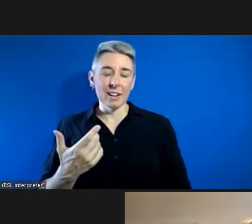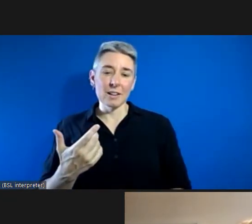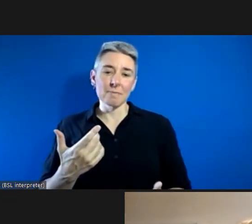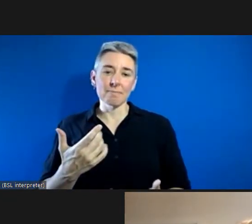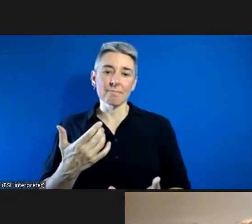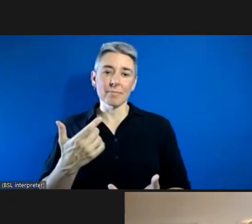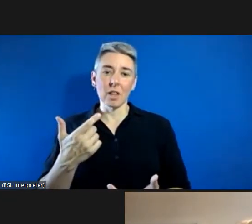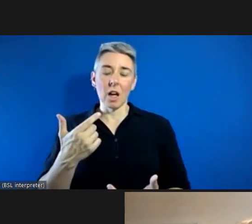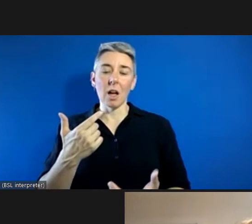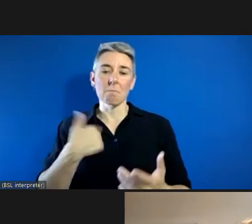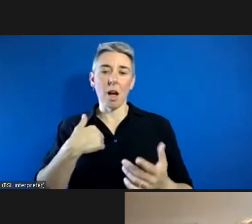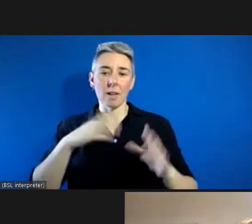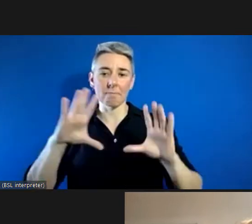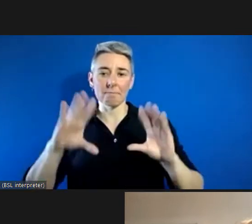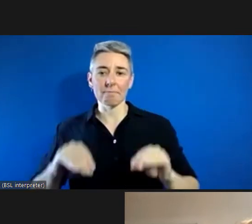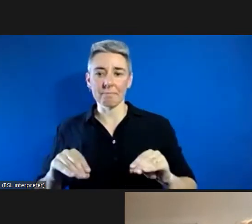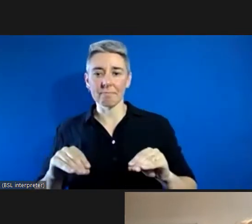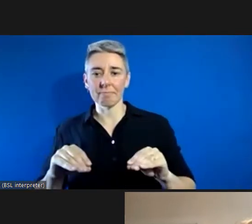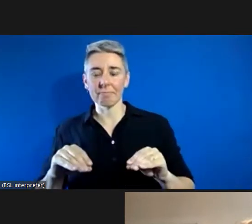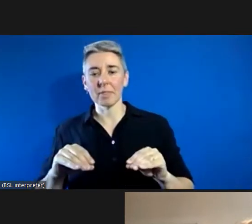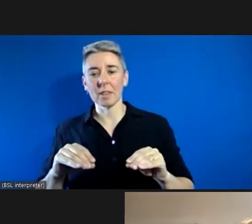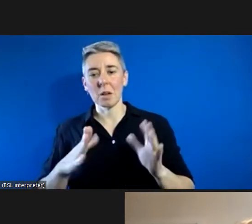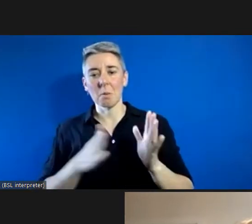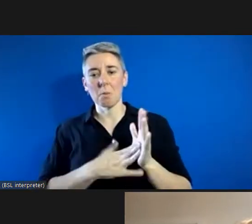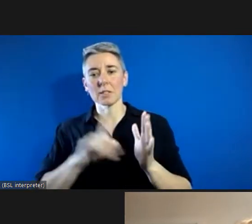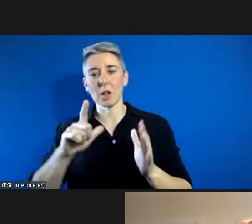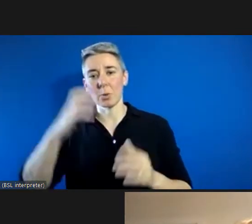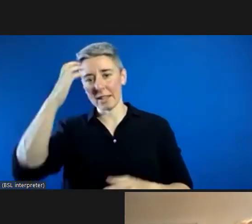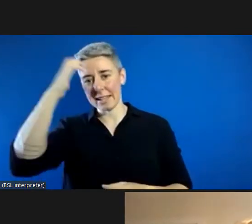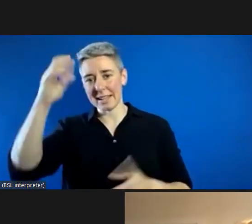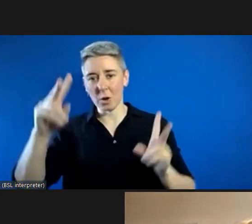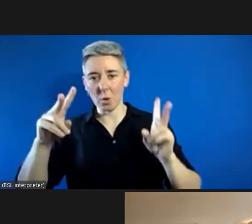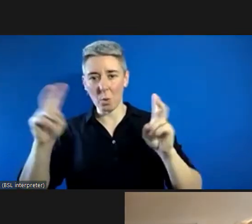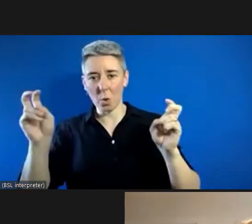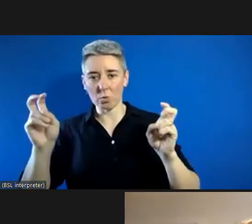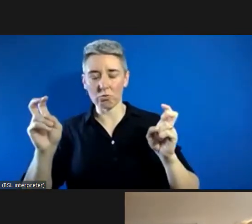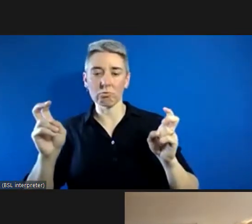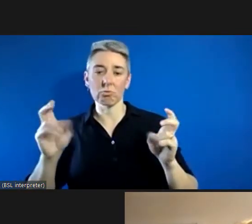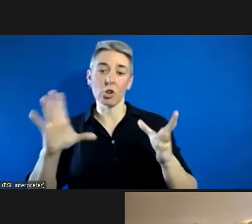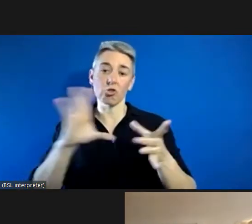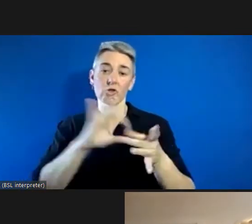close with a Martin Luther King quote that is as relevant as it was when he first used it all those